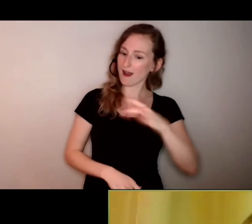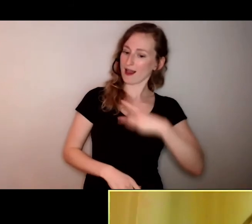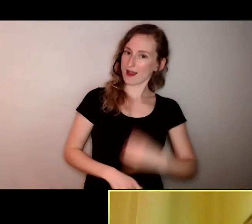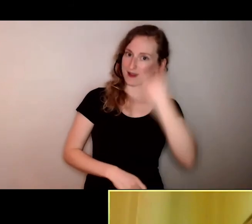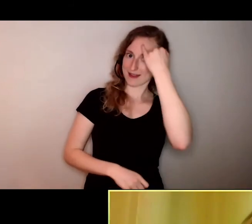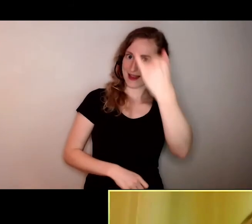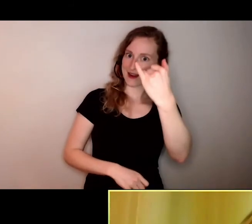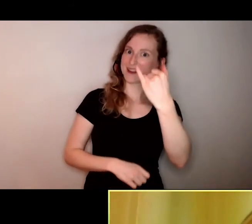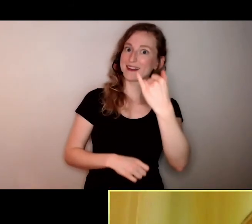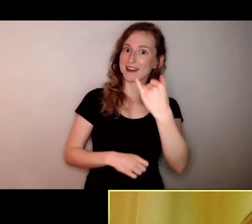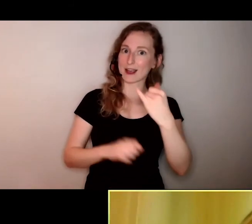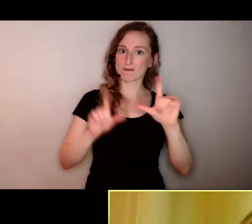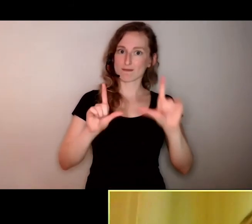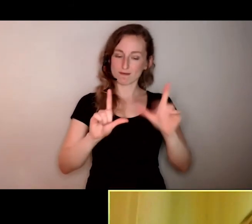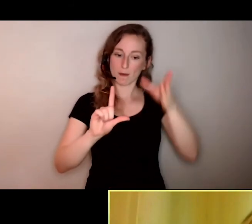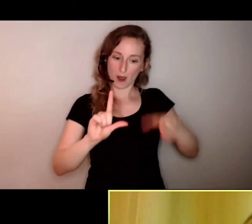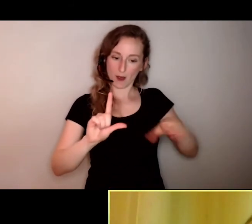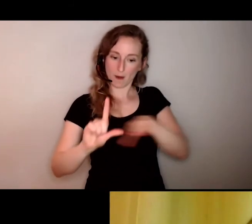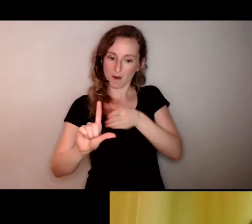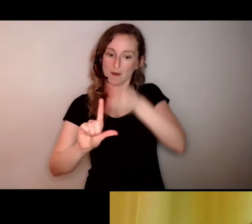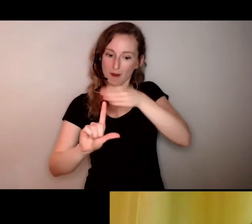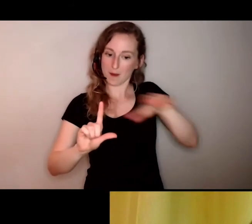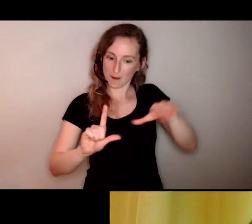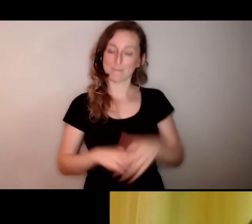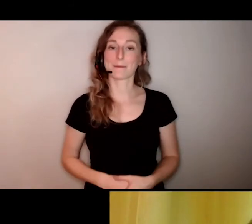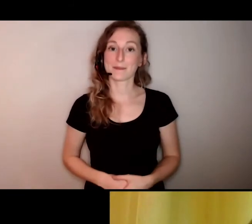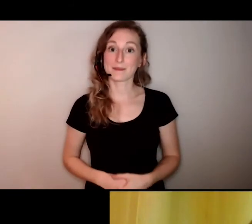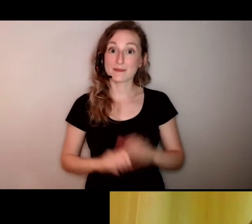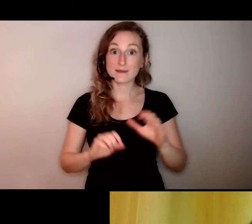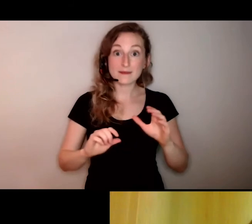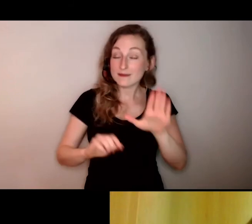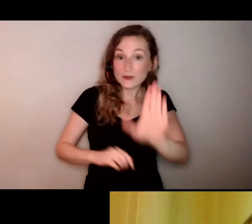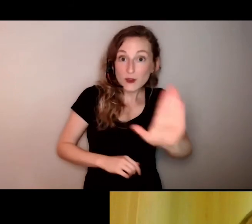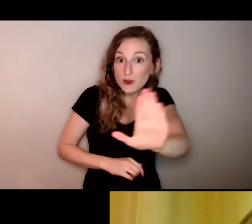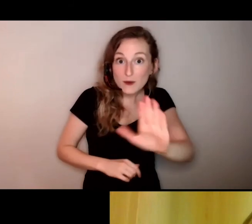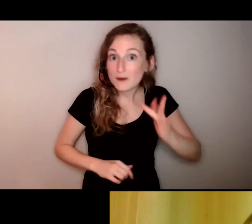Ok friends, what are your favorite kinds of shapes?